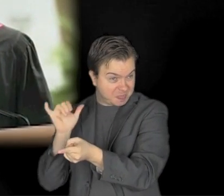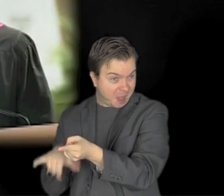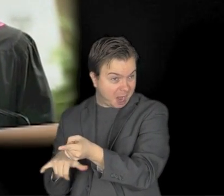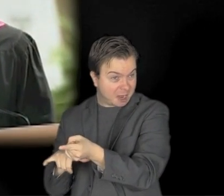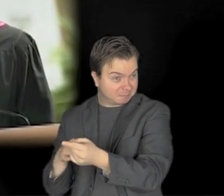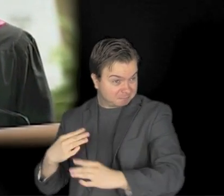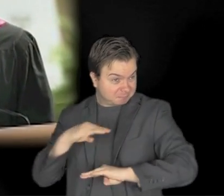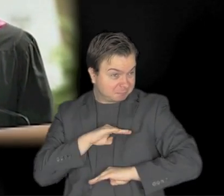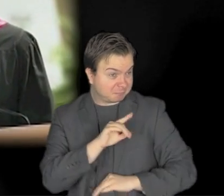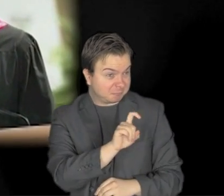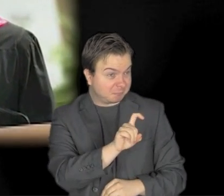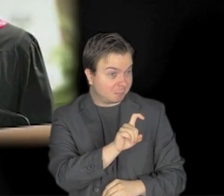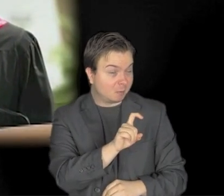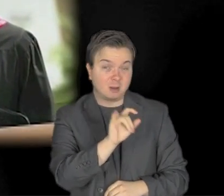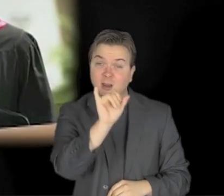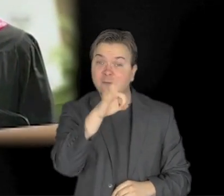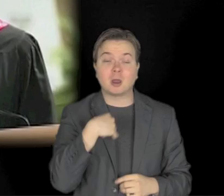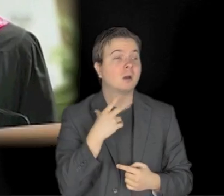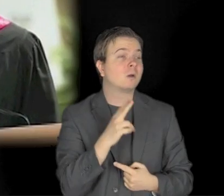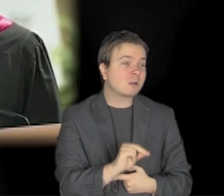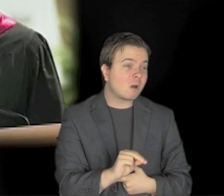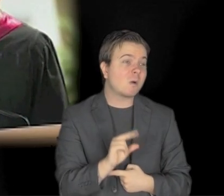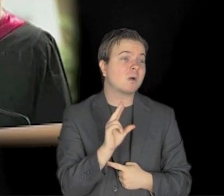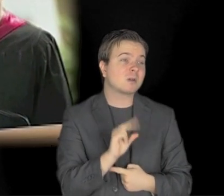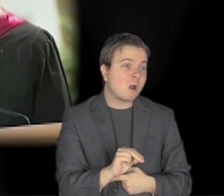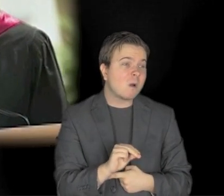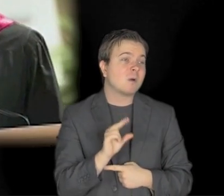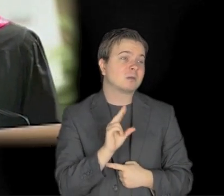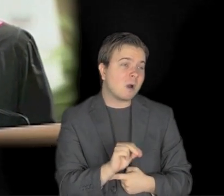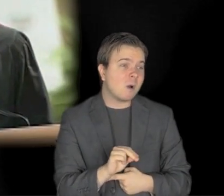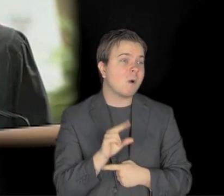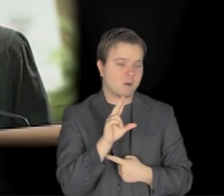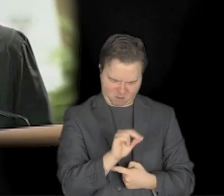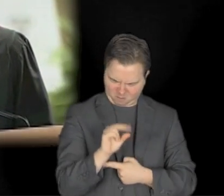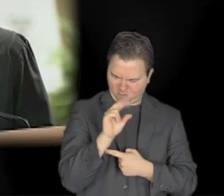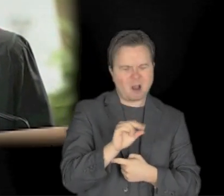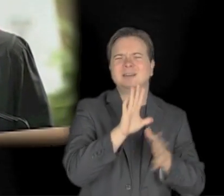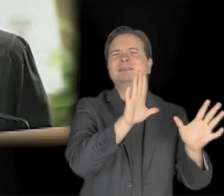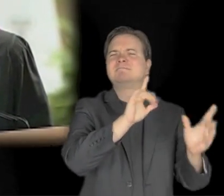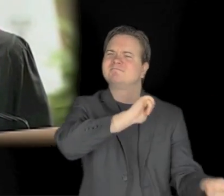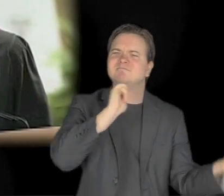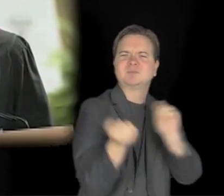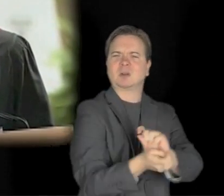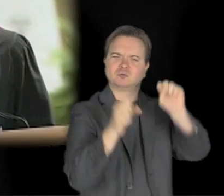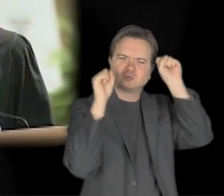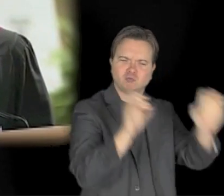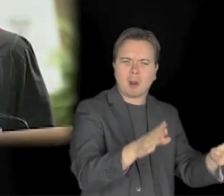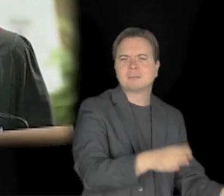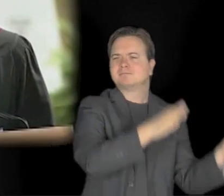And whenever the answer has been "No" for too many days in a row, I know I need to change something.